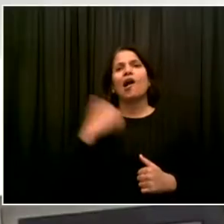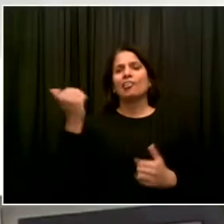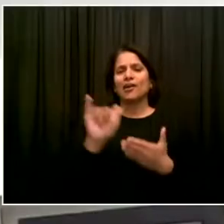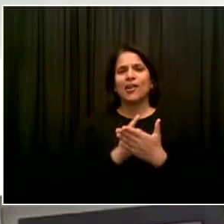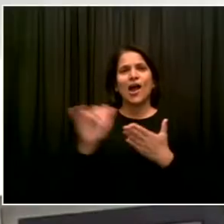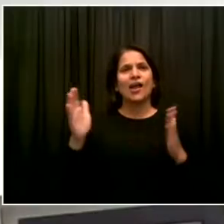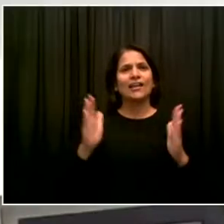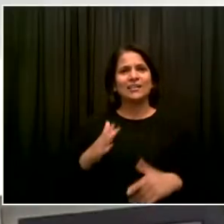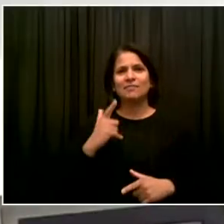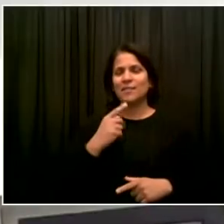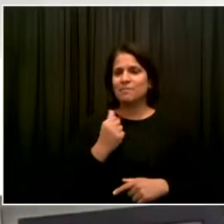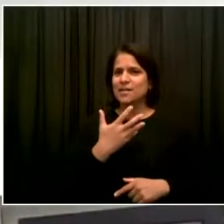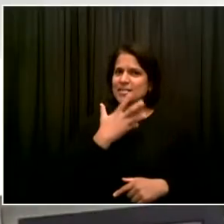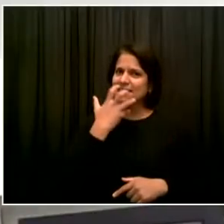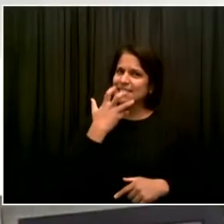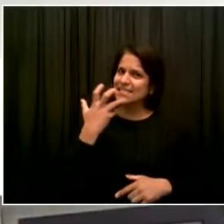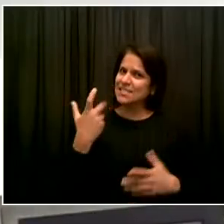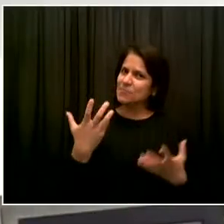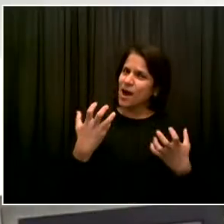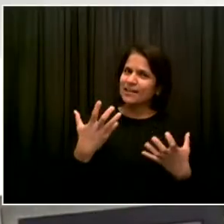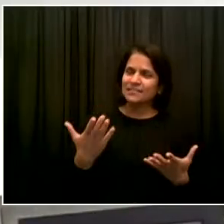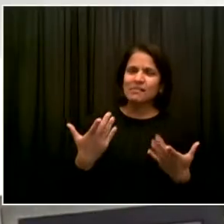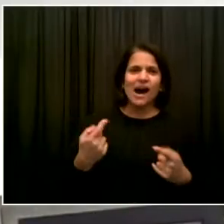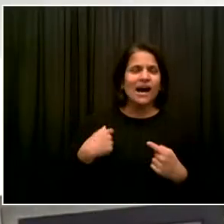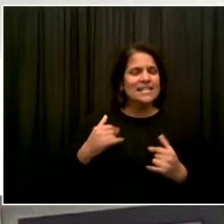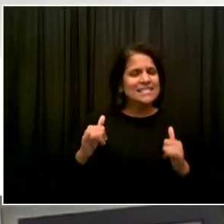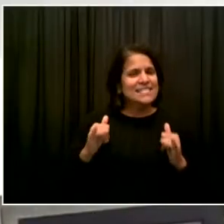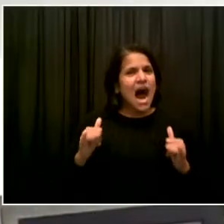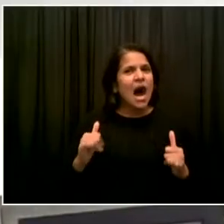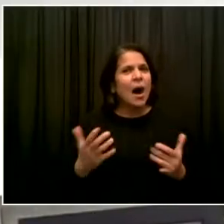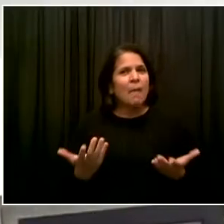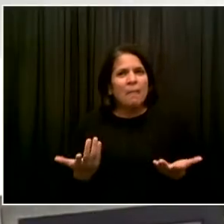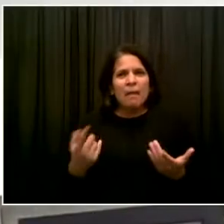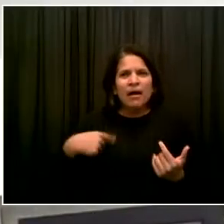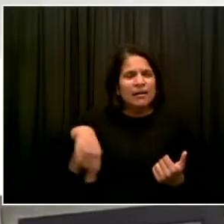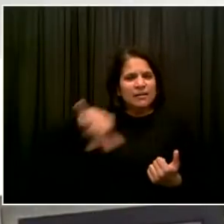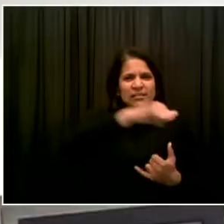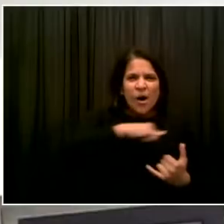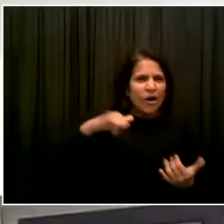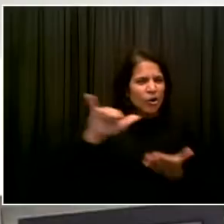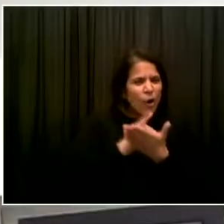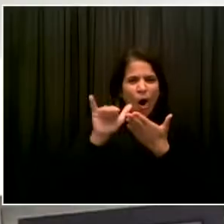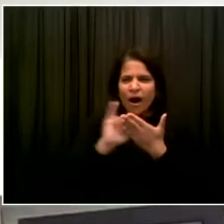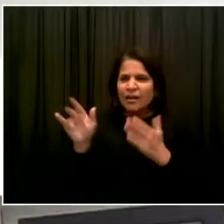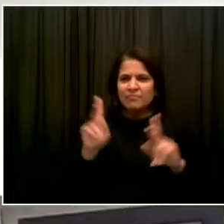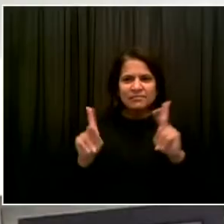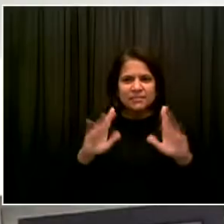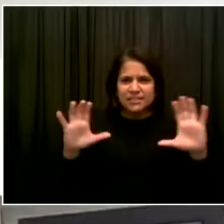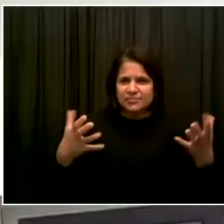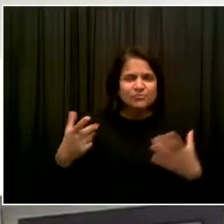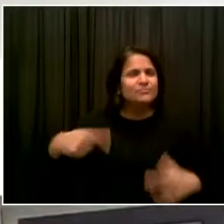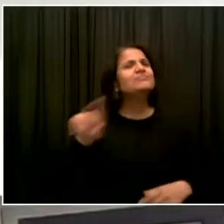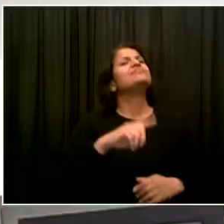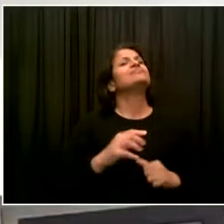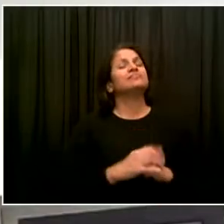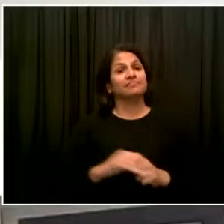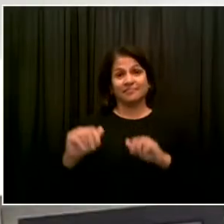AS CRANKY AND DEMANDING AS ANY BORN IN NEW YORK CITY PERSON BUT